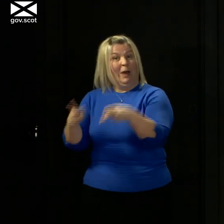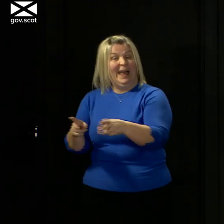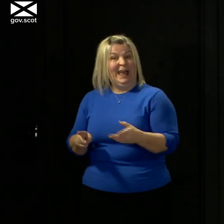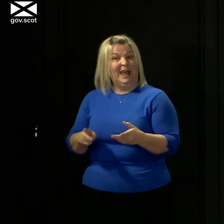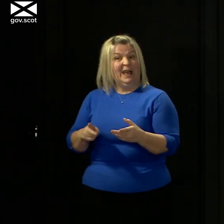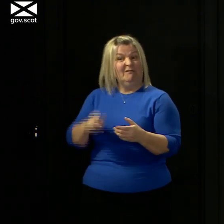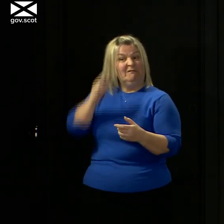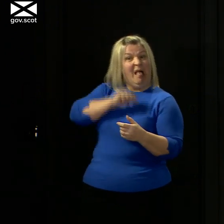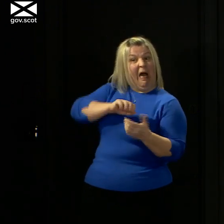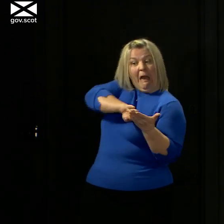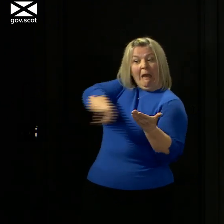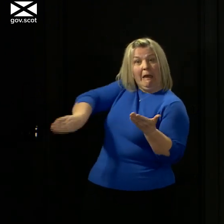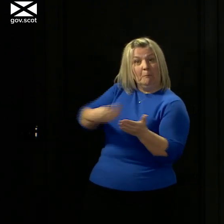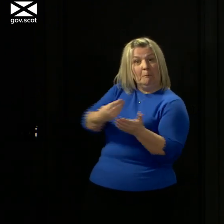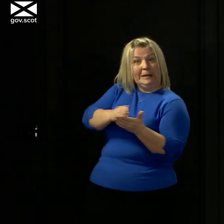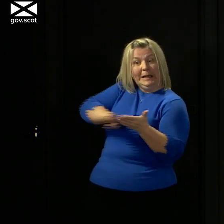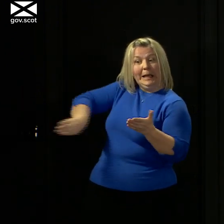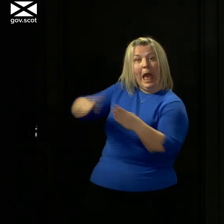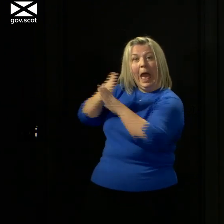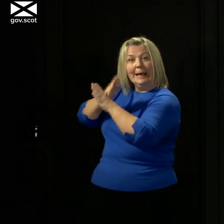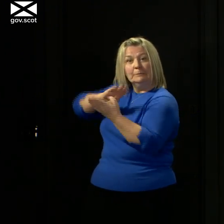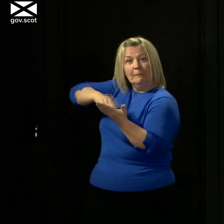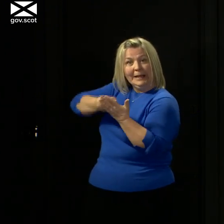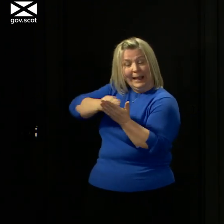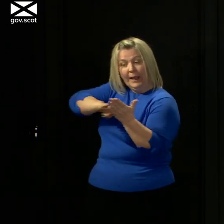necessarily easily able to access public funds